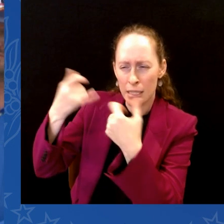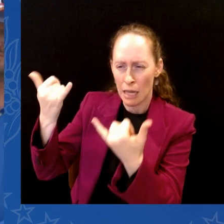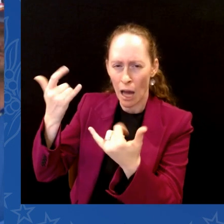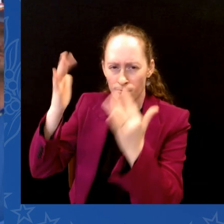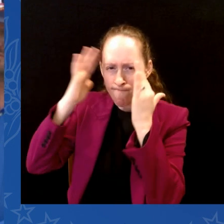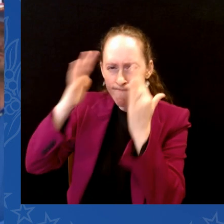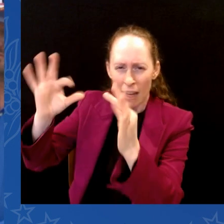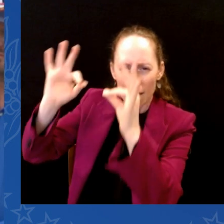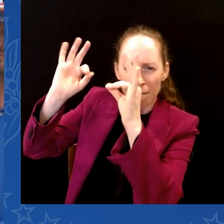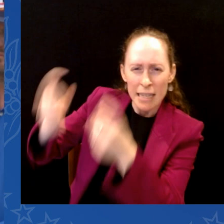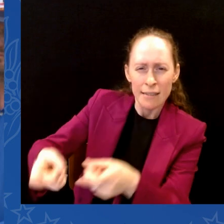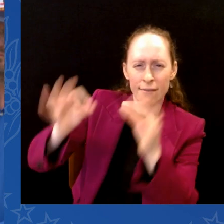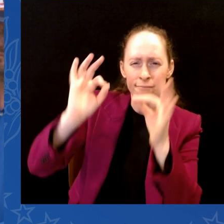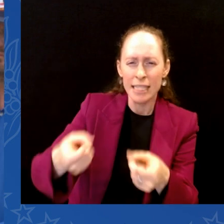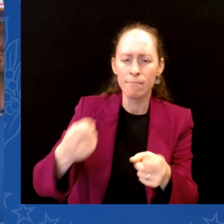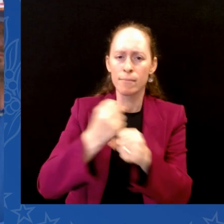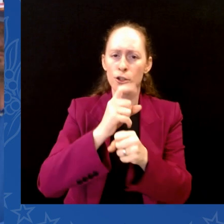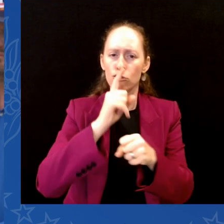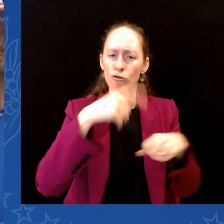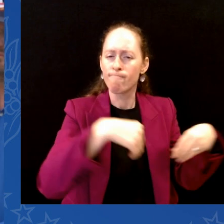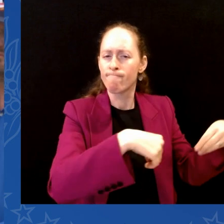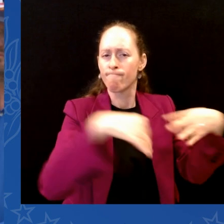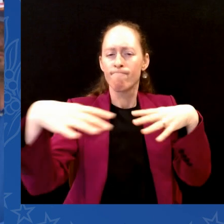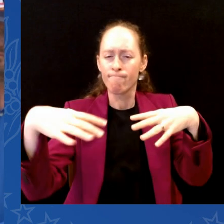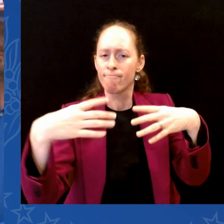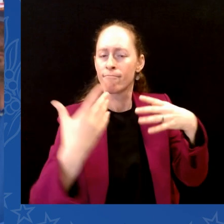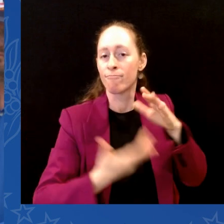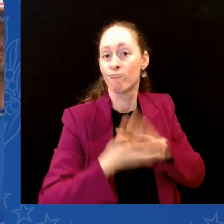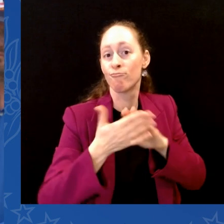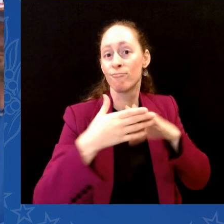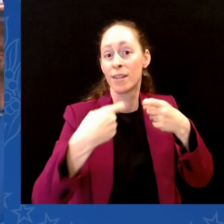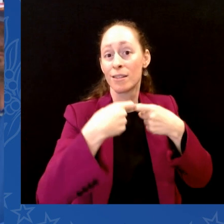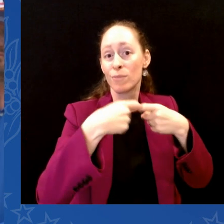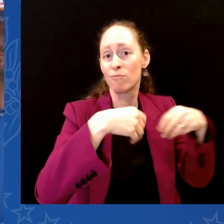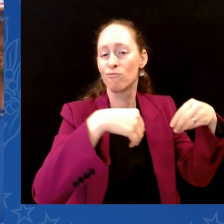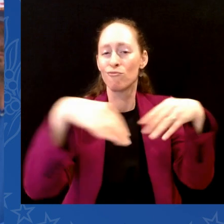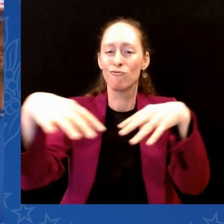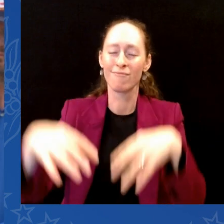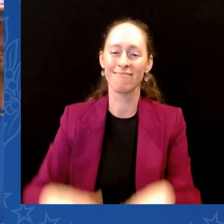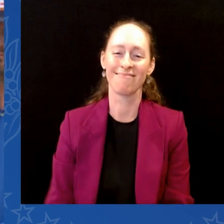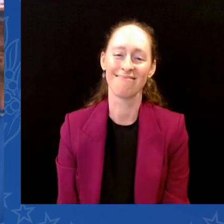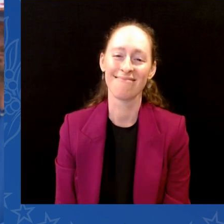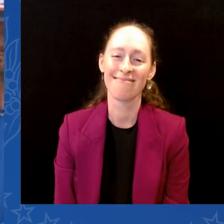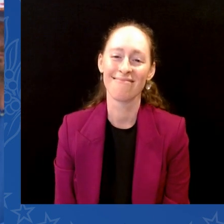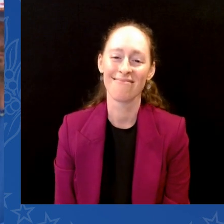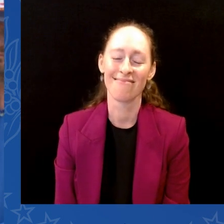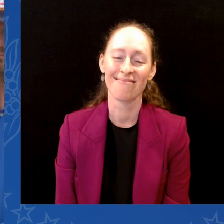Tens of thousands of utility workers all across America -- not just in Florida, all across America --